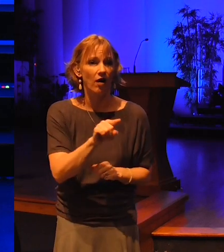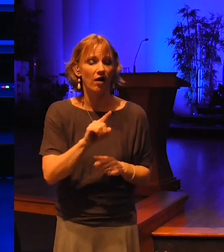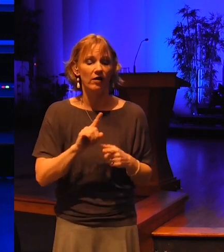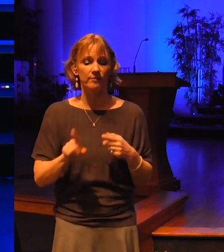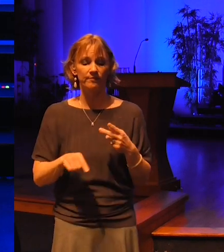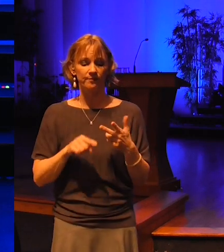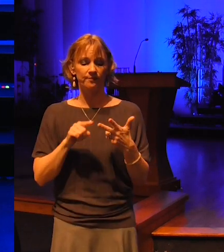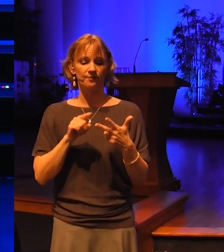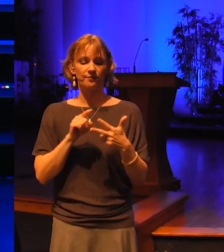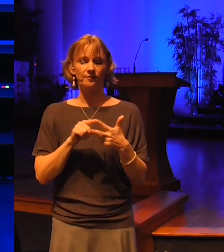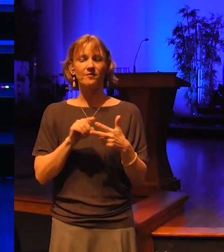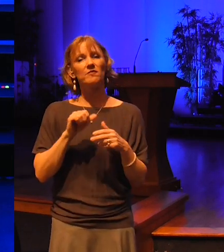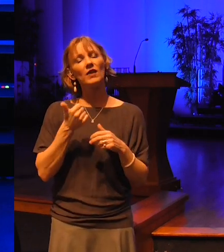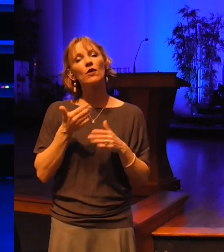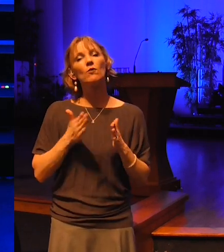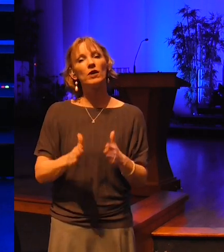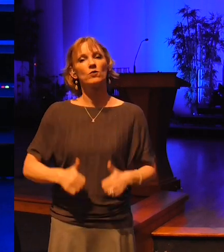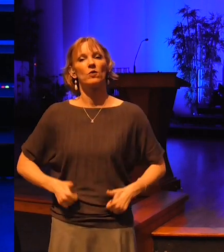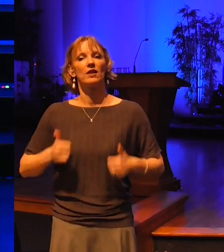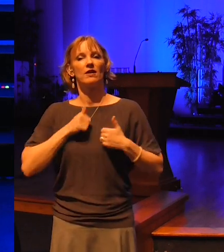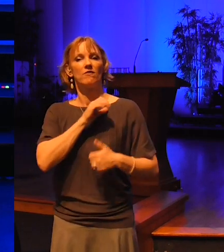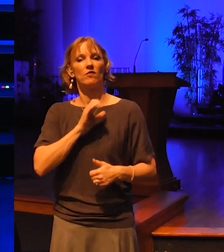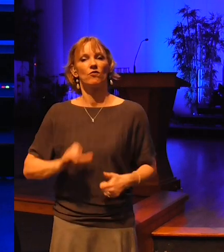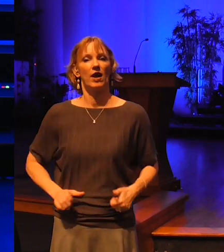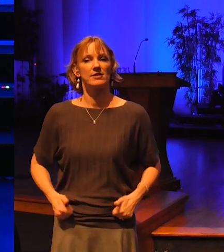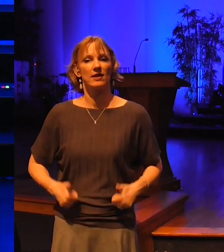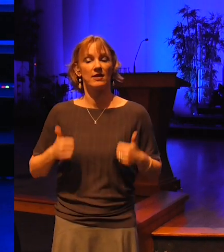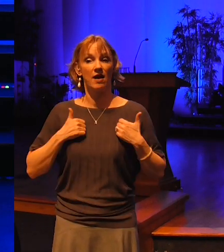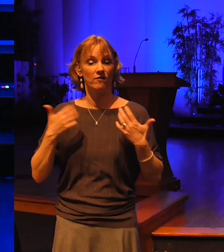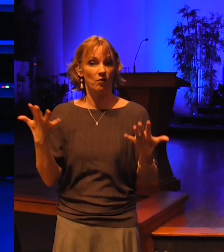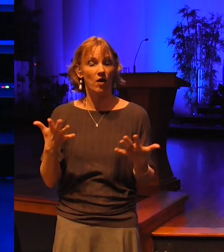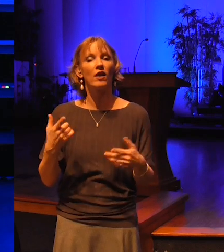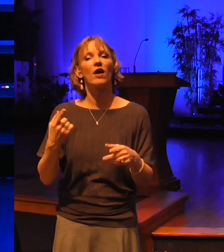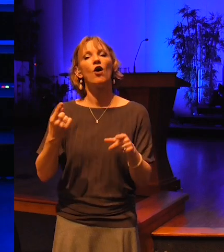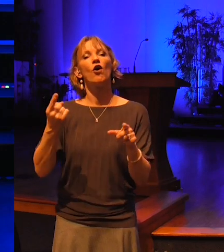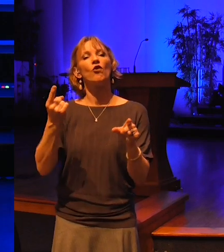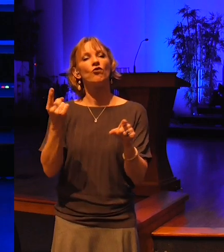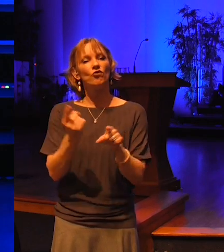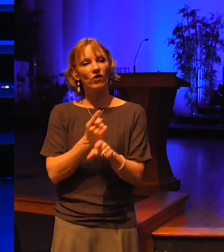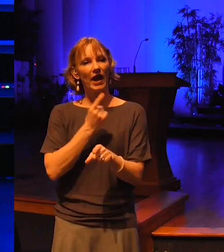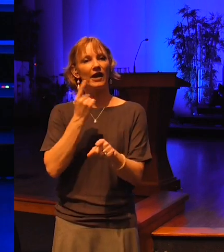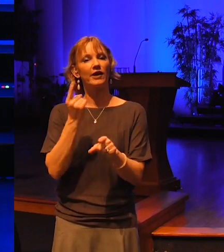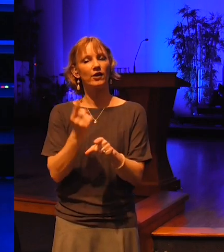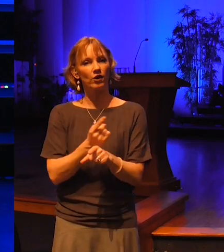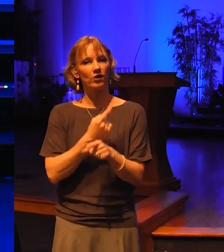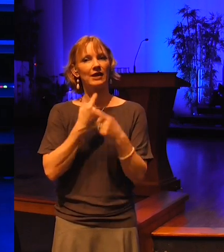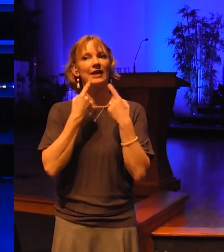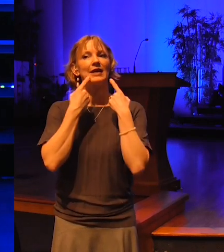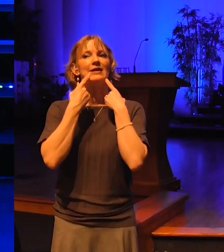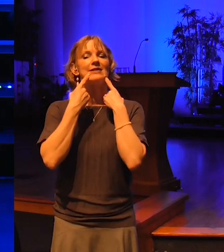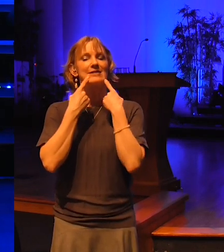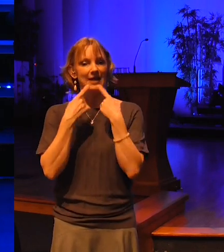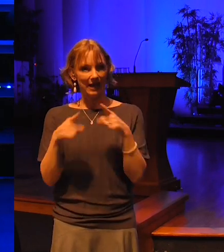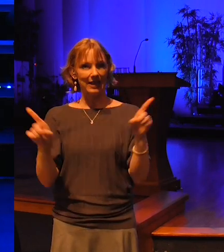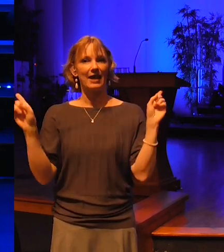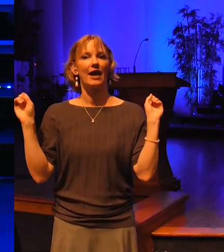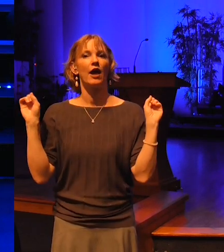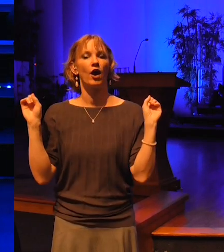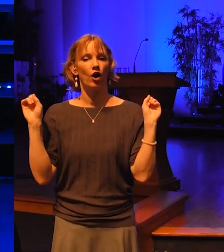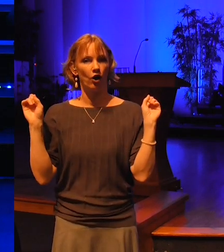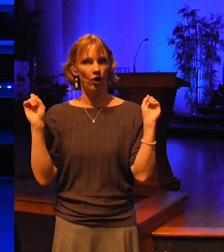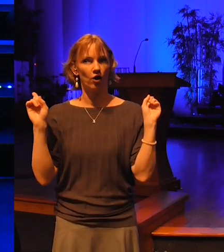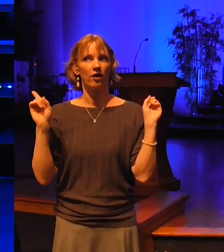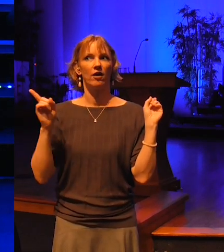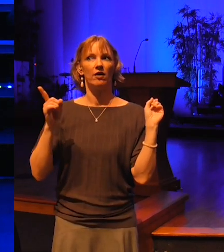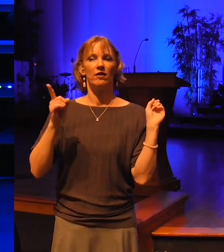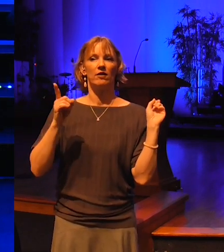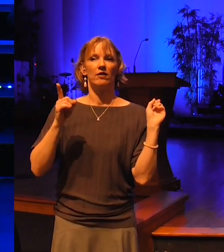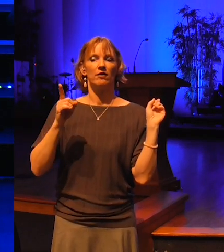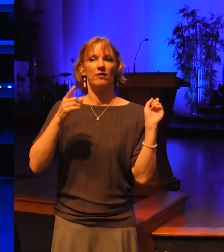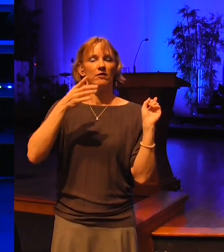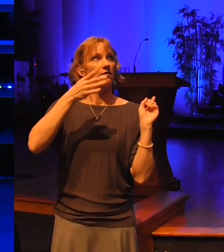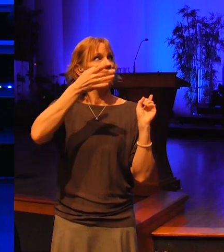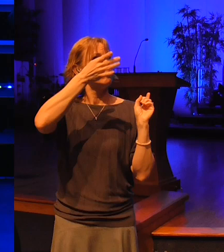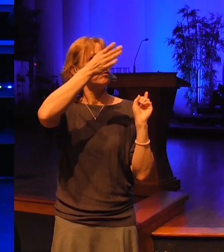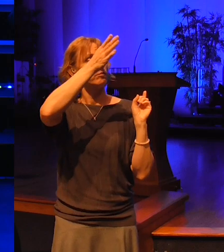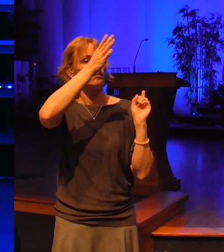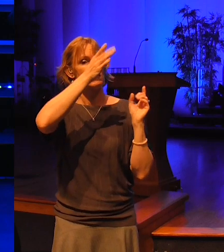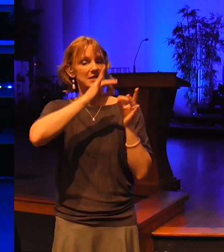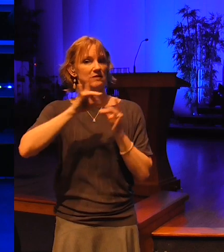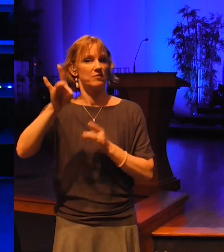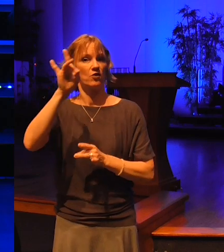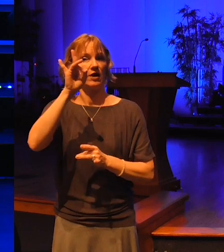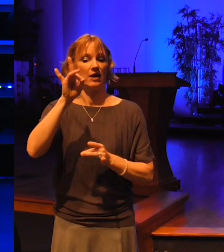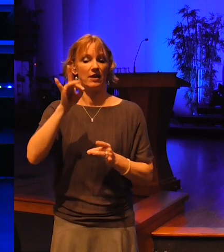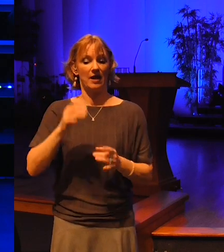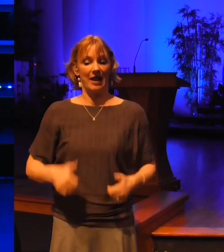Christ life is to regularly declare the primacy of spirit that life is essentially the spirit